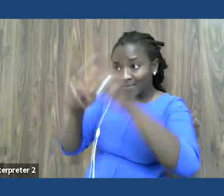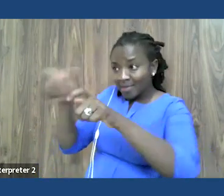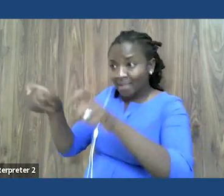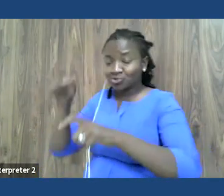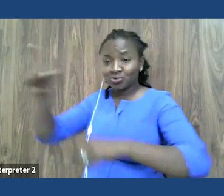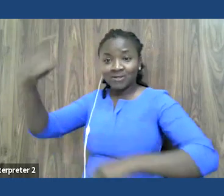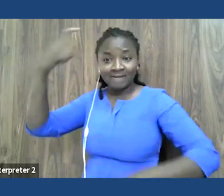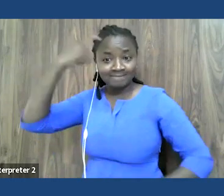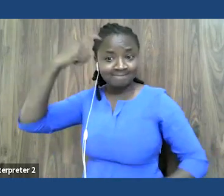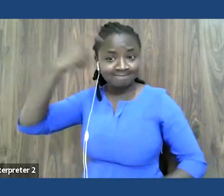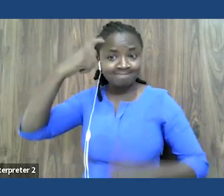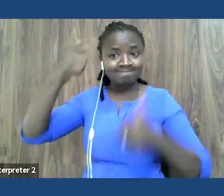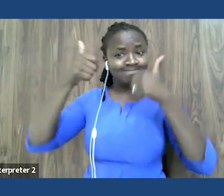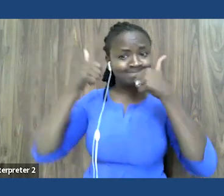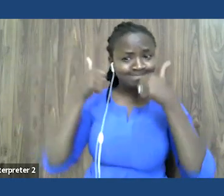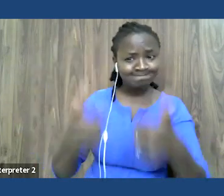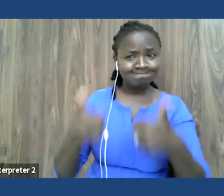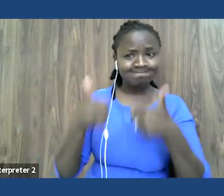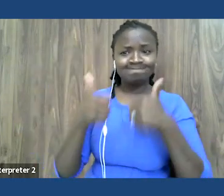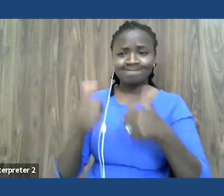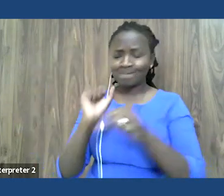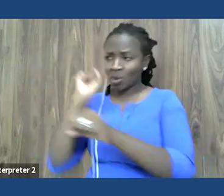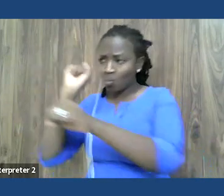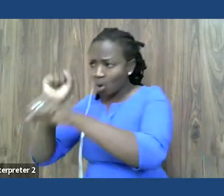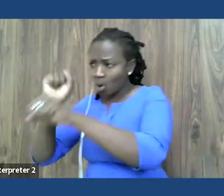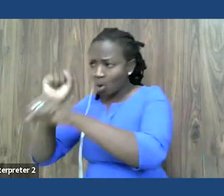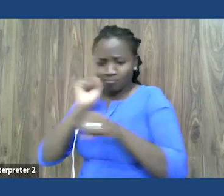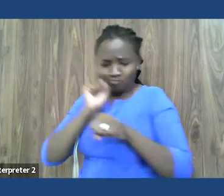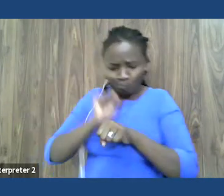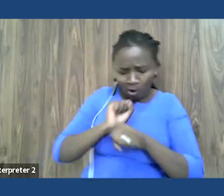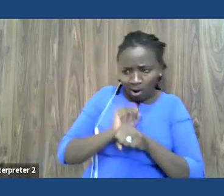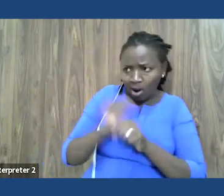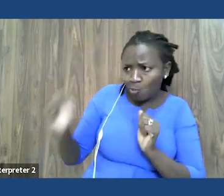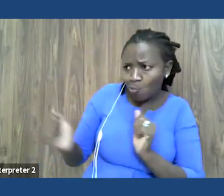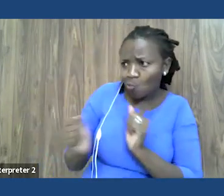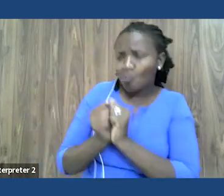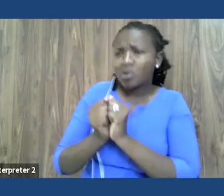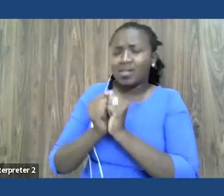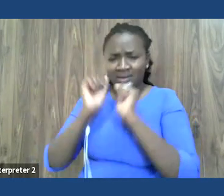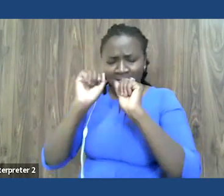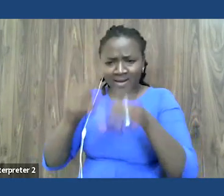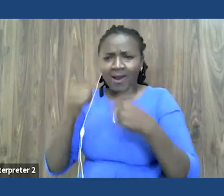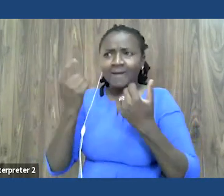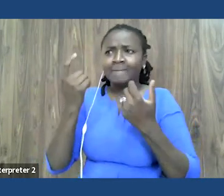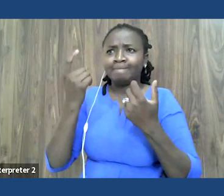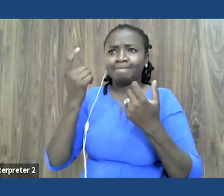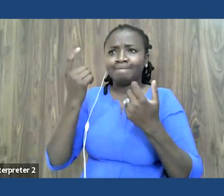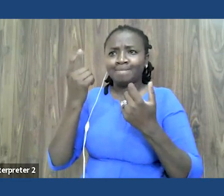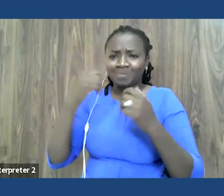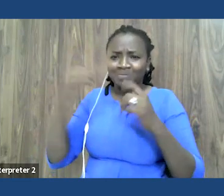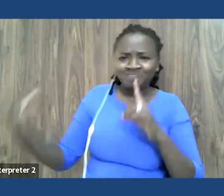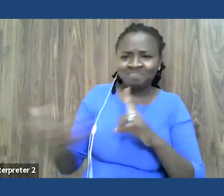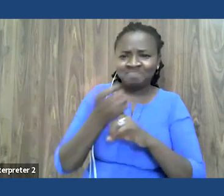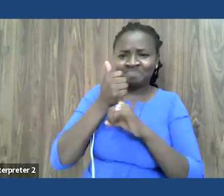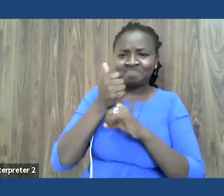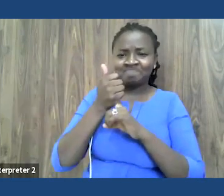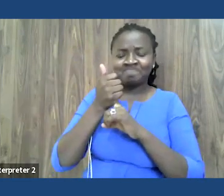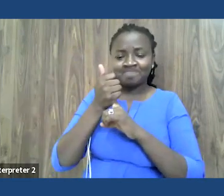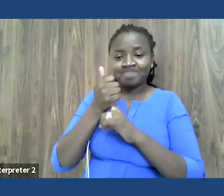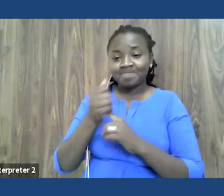So actually I'm going to open that up to the panel to see if from your perspective, from